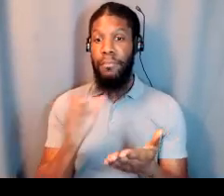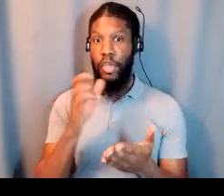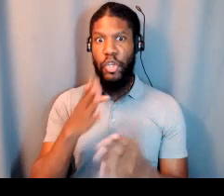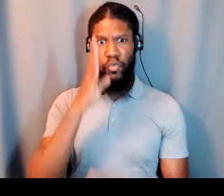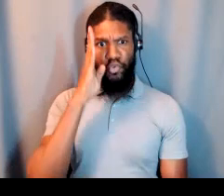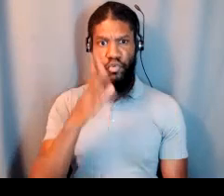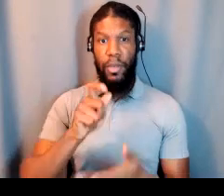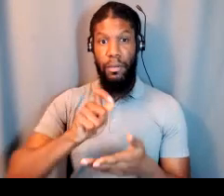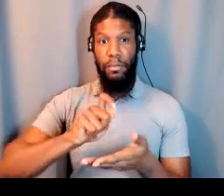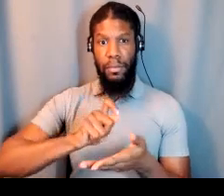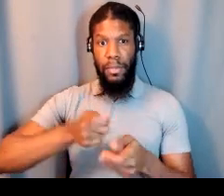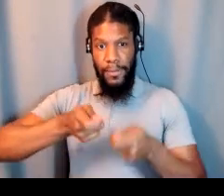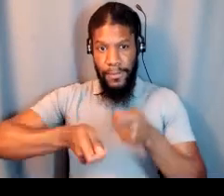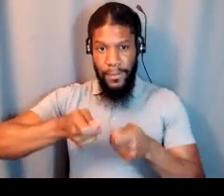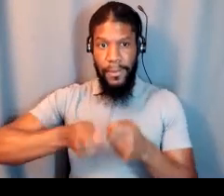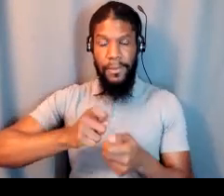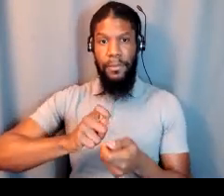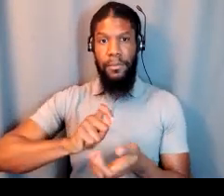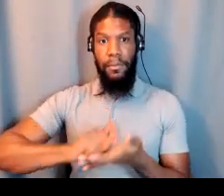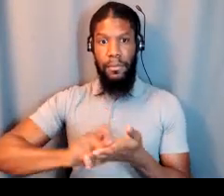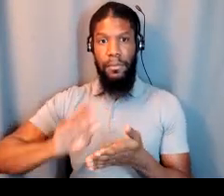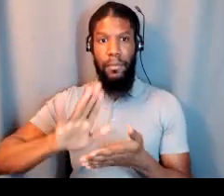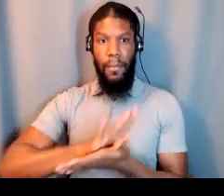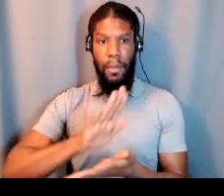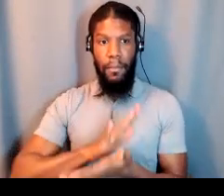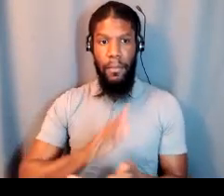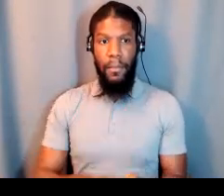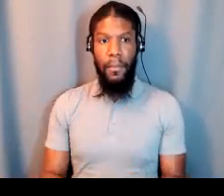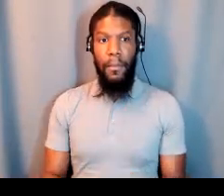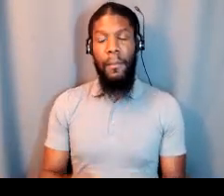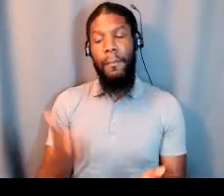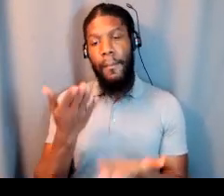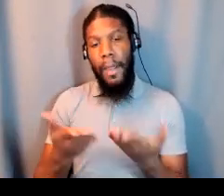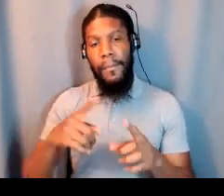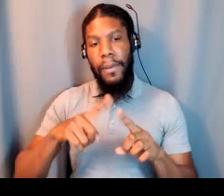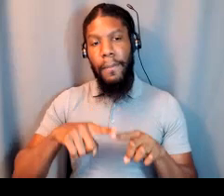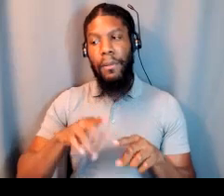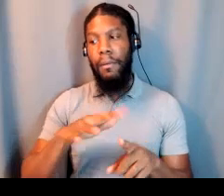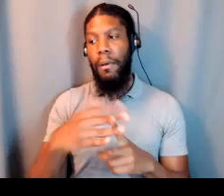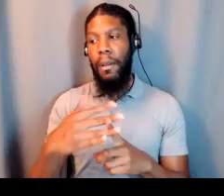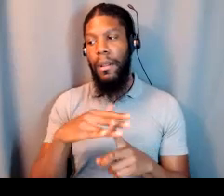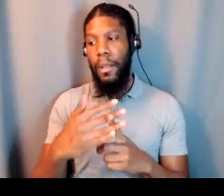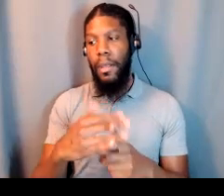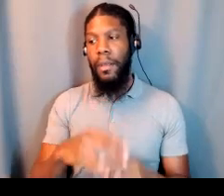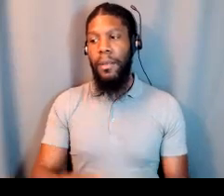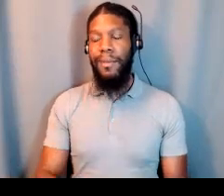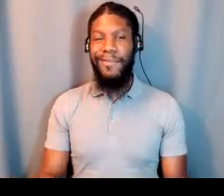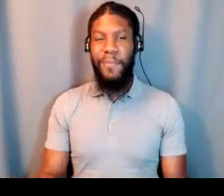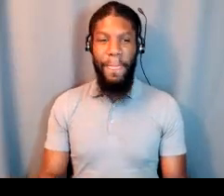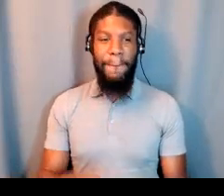even if it's like maybe a final draft. And maybe it depends on the context and how many times you've worked with the student,